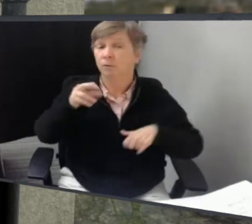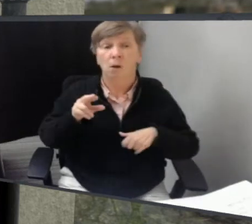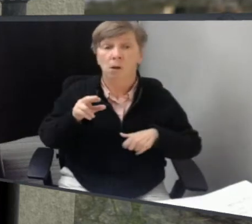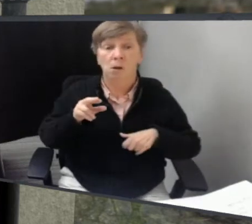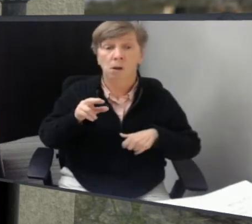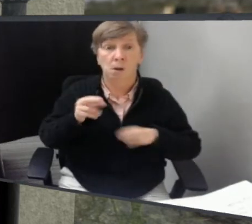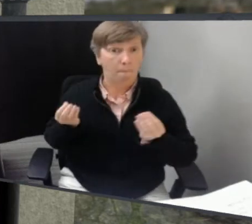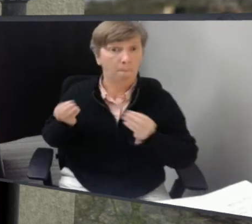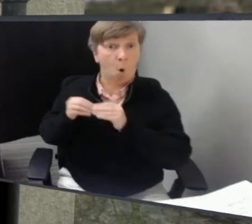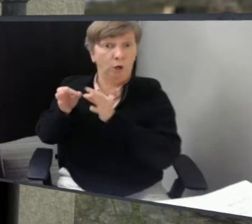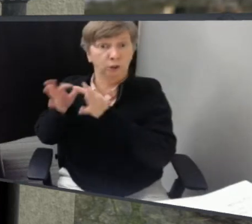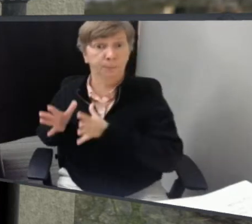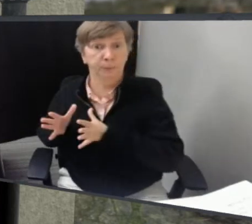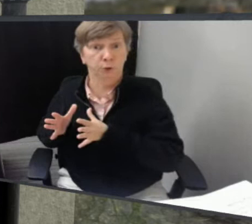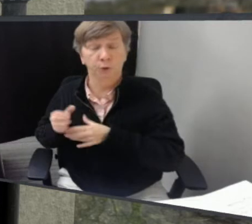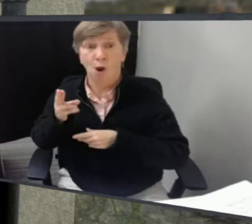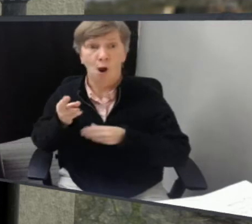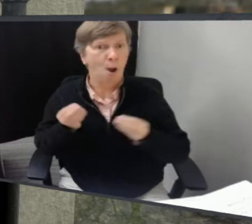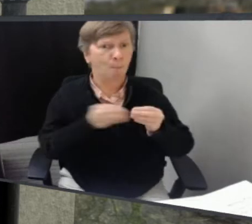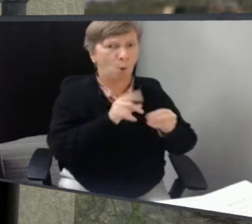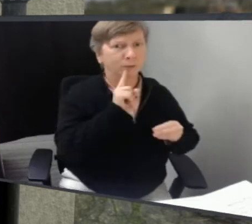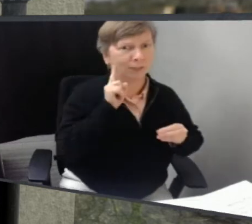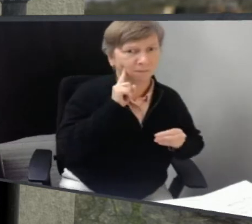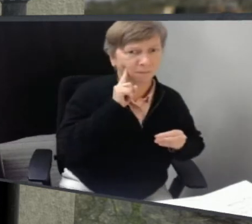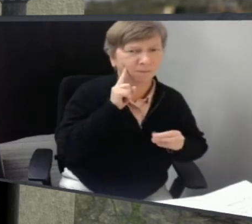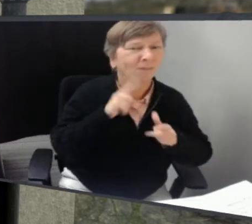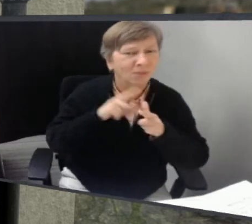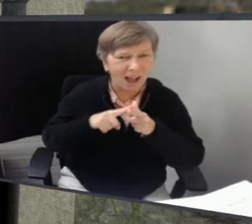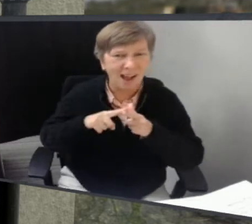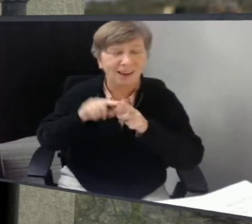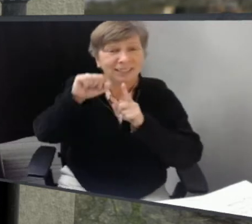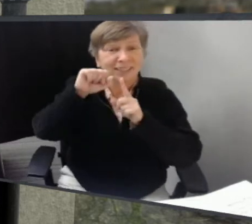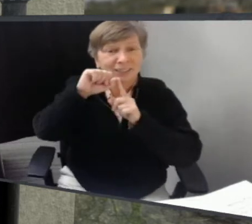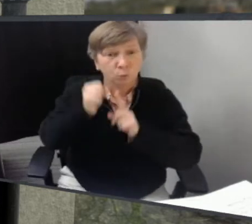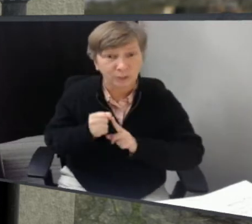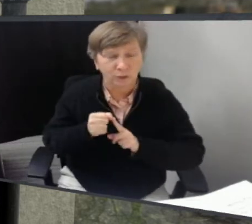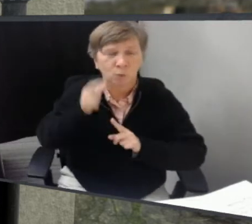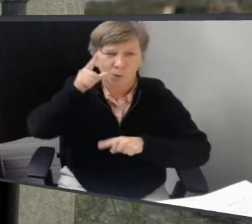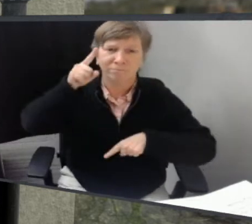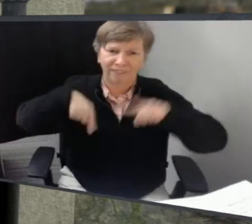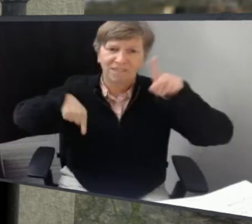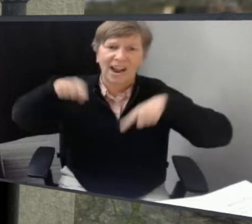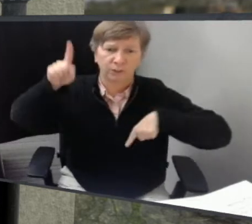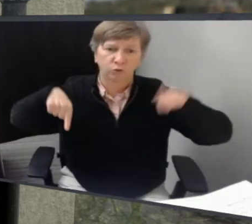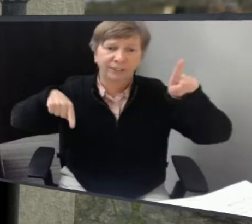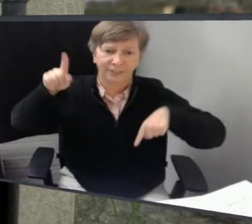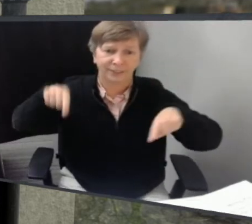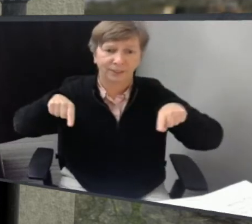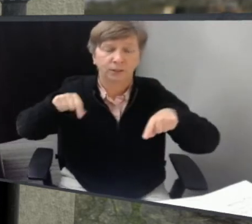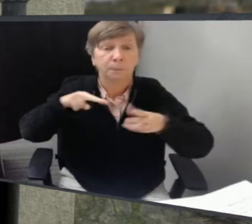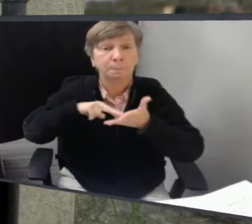Unknown: This would be good for maybe one on one interaction, or potentially large situations, but we